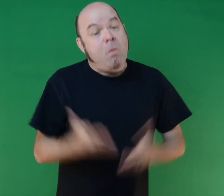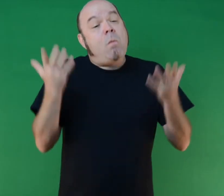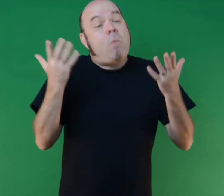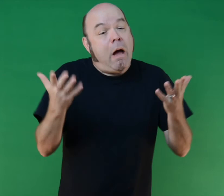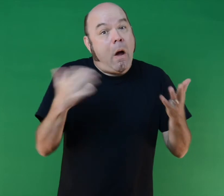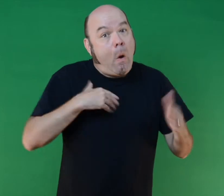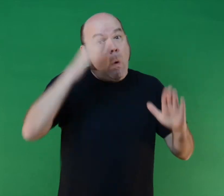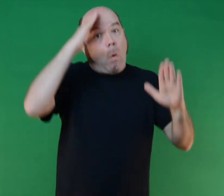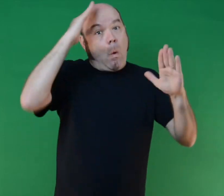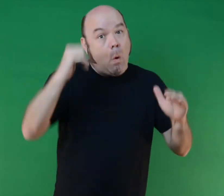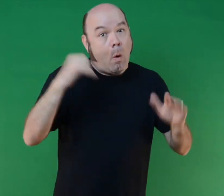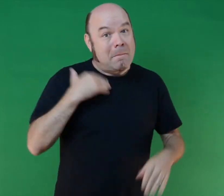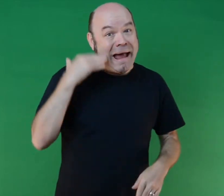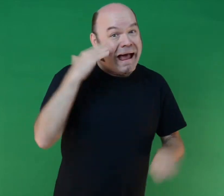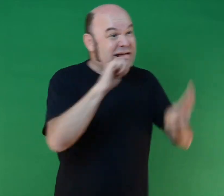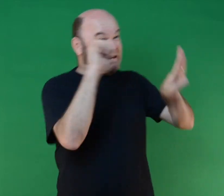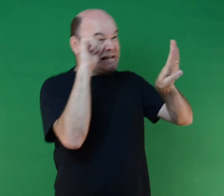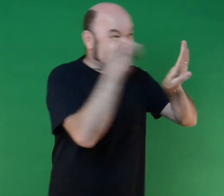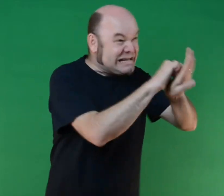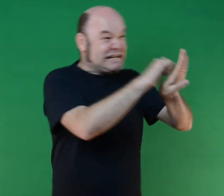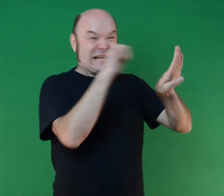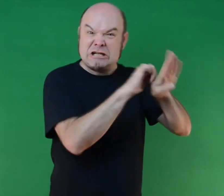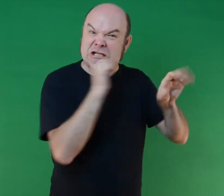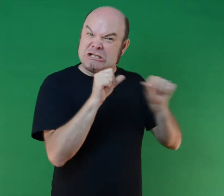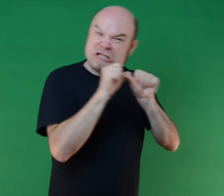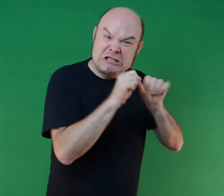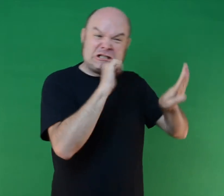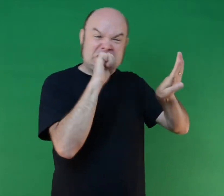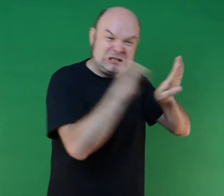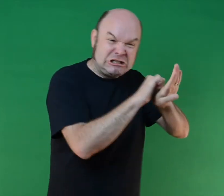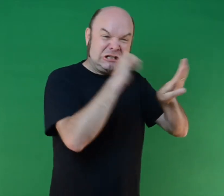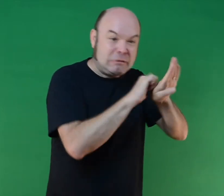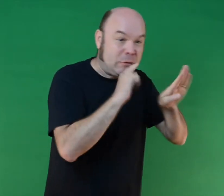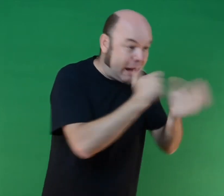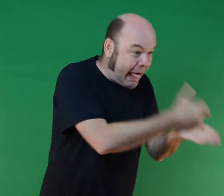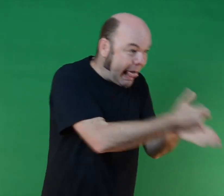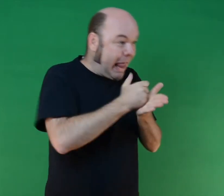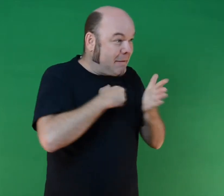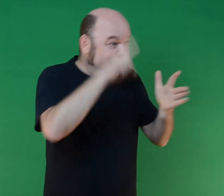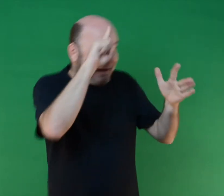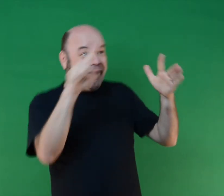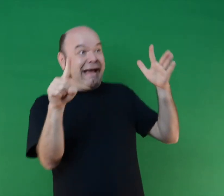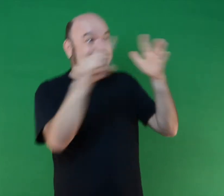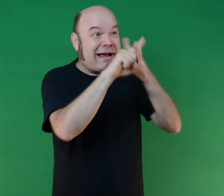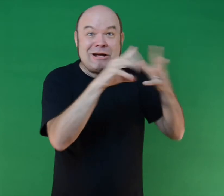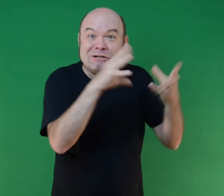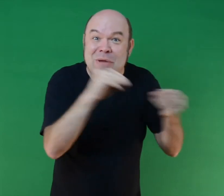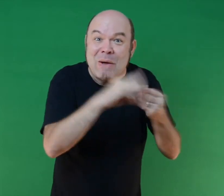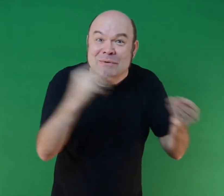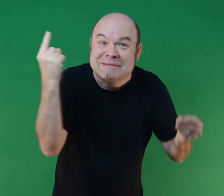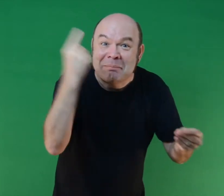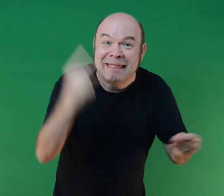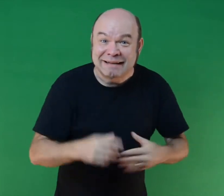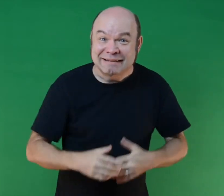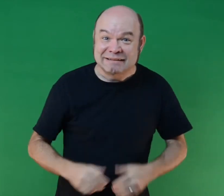"I hope that if I bang my head against the wall hard enough, it will help me to think of a story," said Toad.